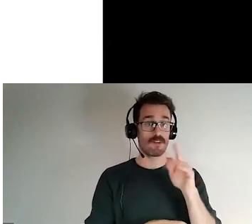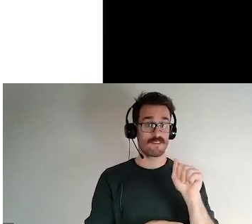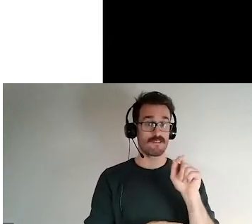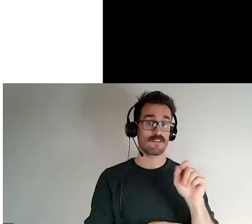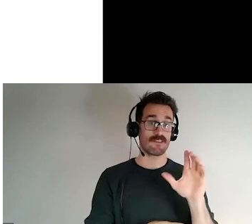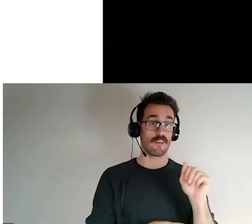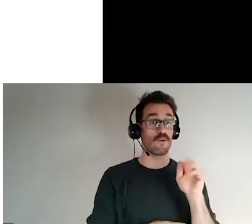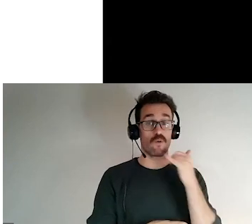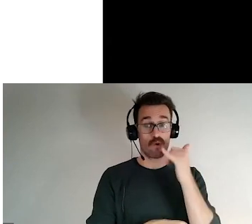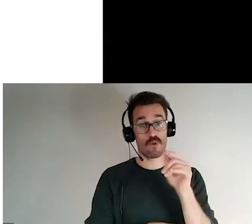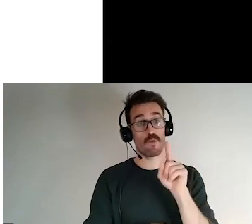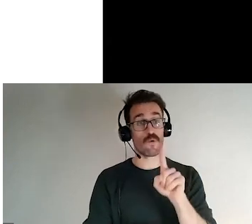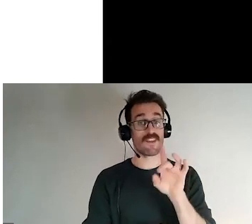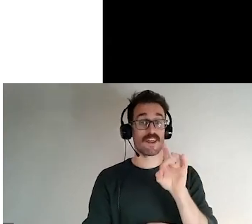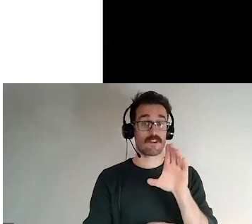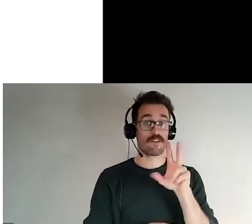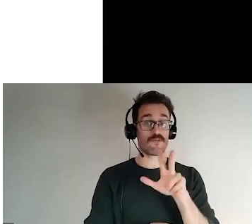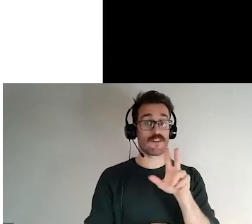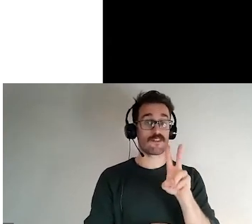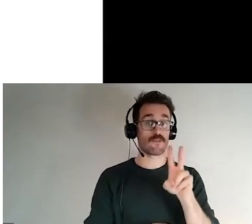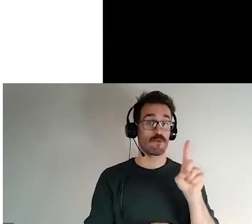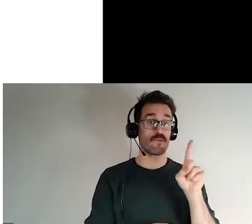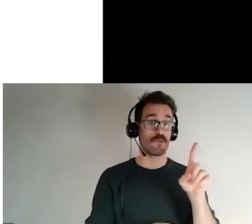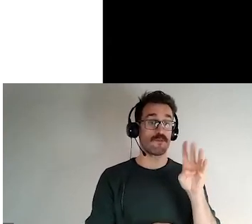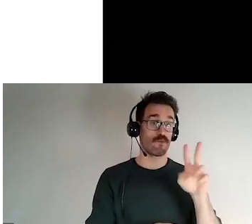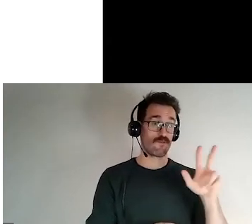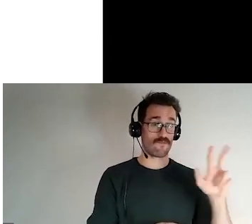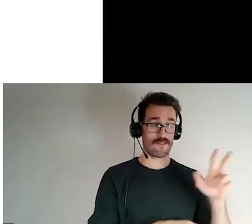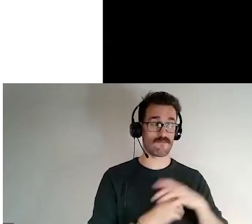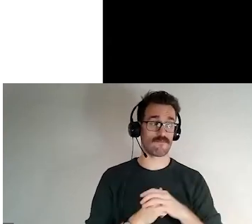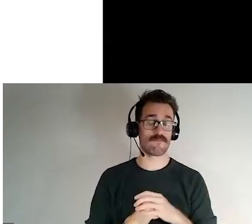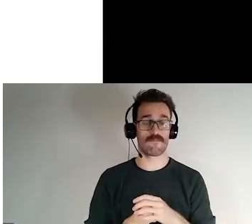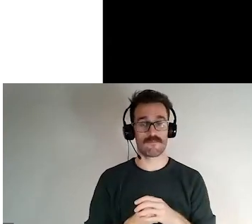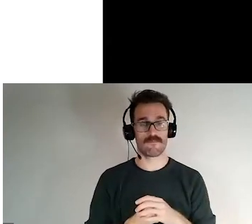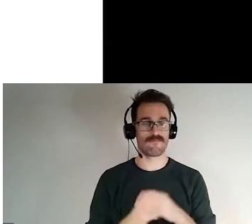1-800-321-1433. Thank you, back to you Ron.